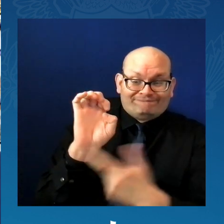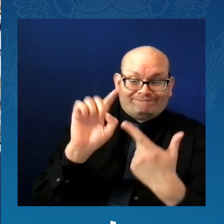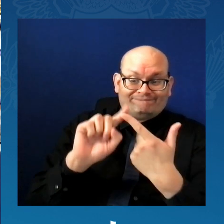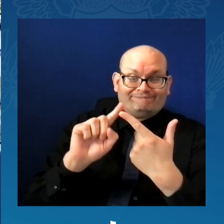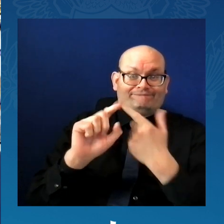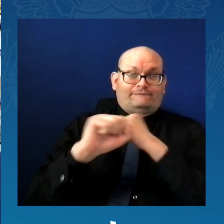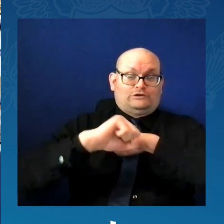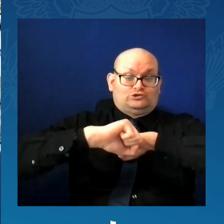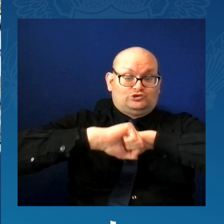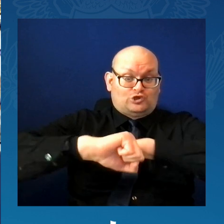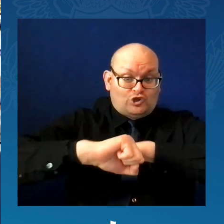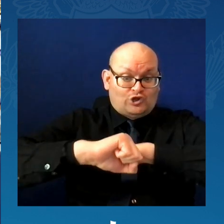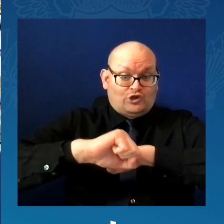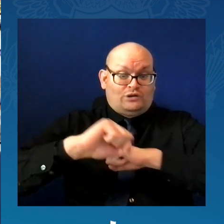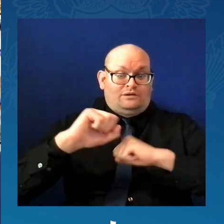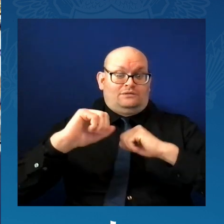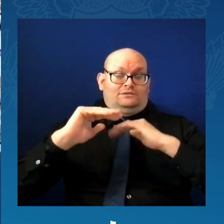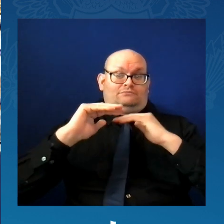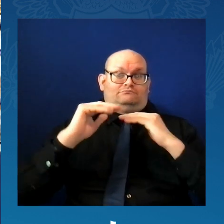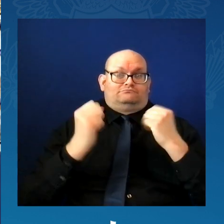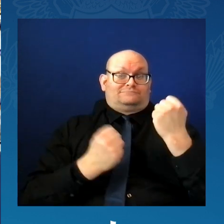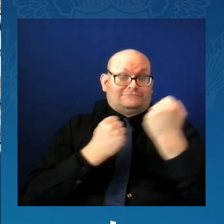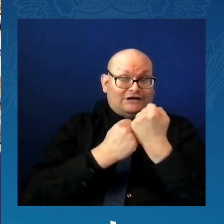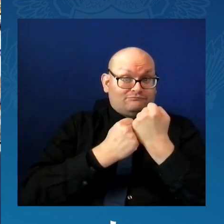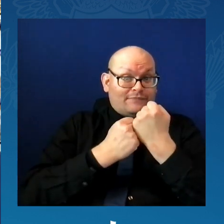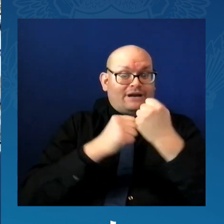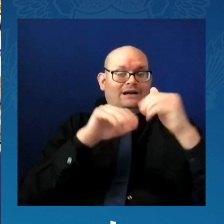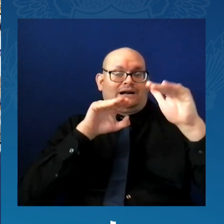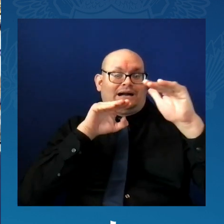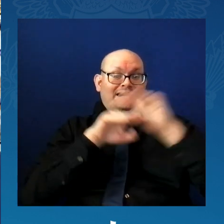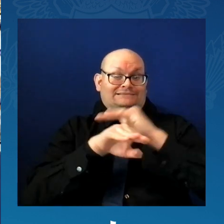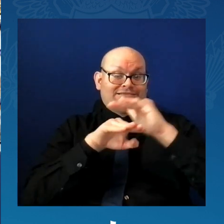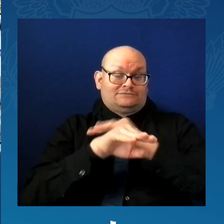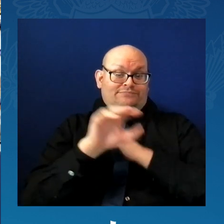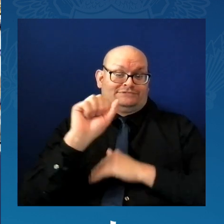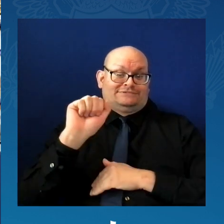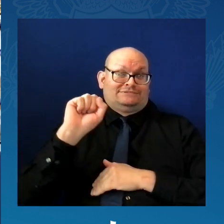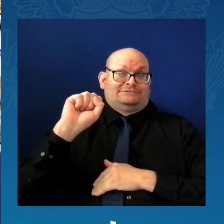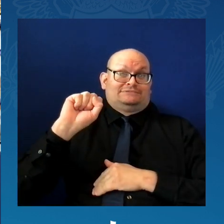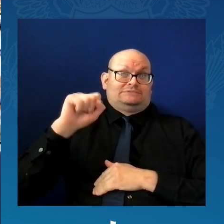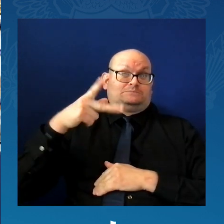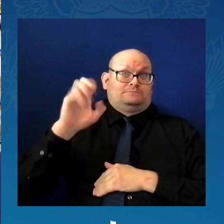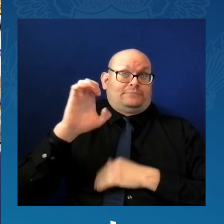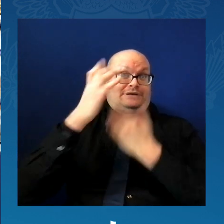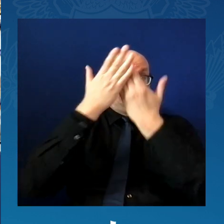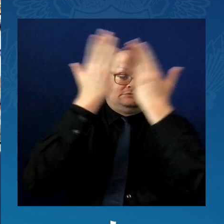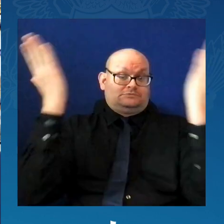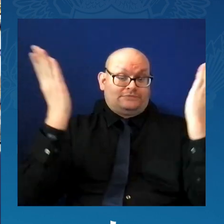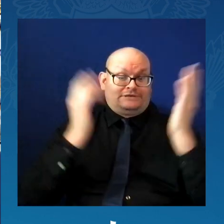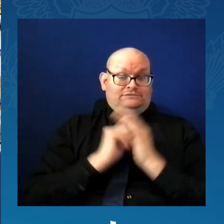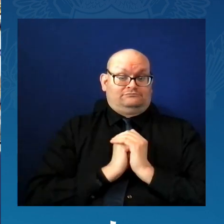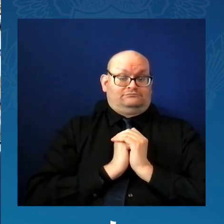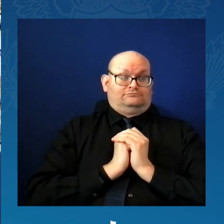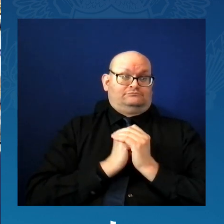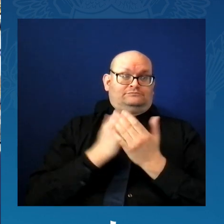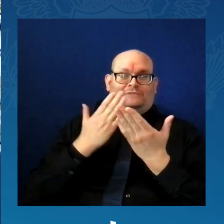And I also want to recognize General Raymond, who is here, who is the chief of space operations for U.S. Space Force. Thank you, General.